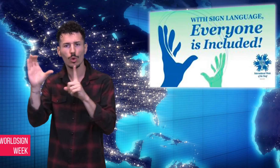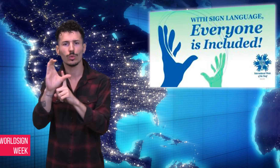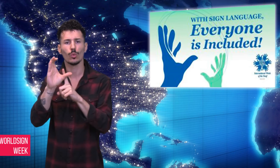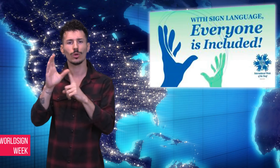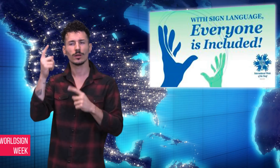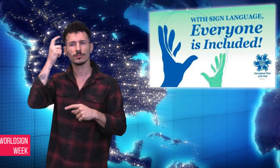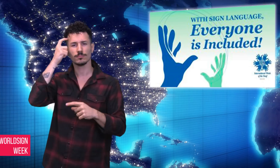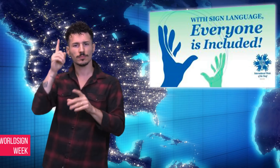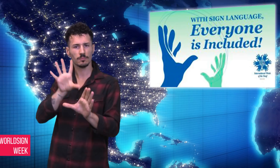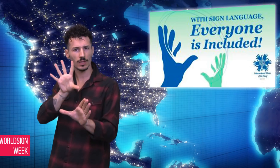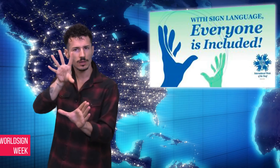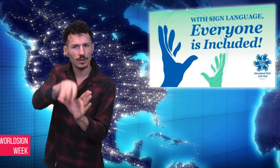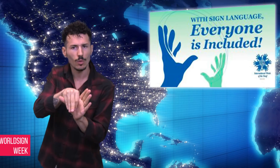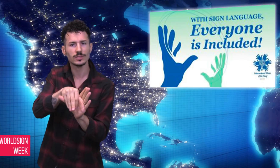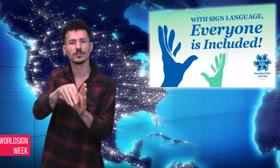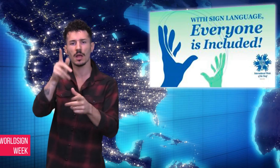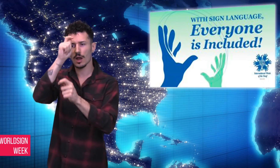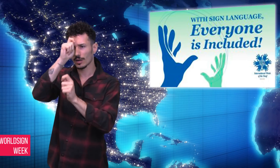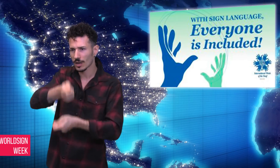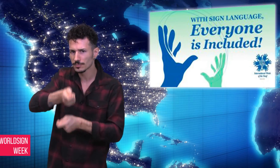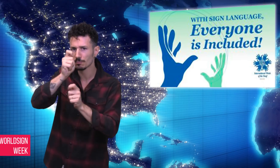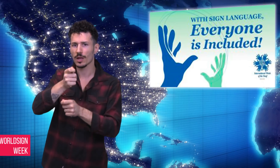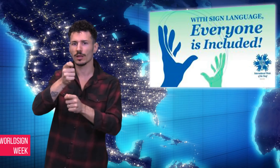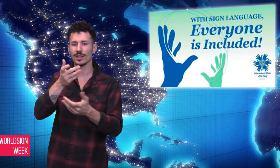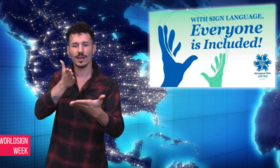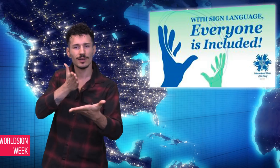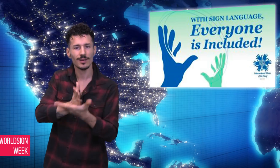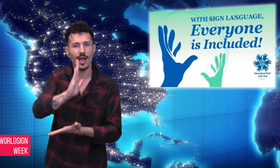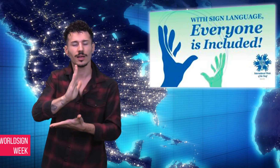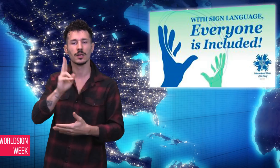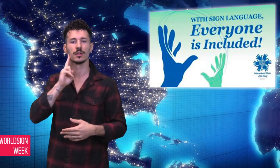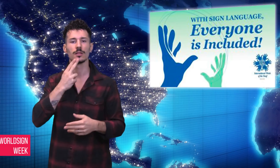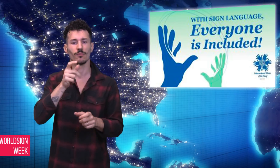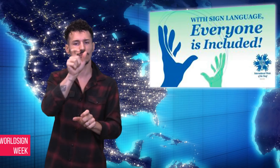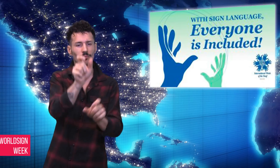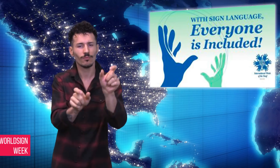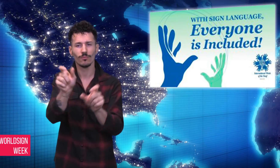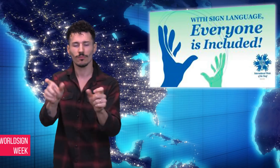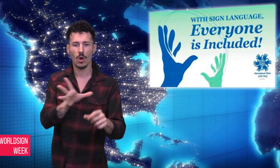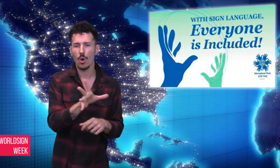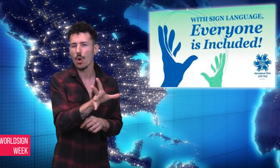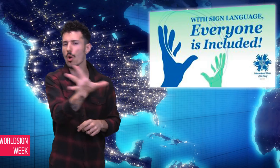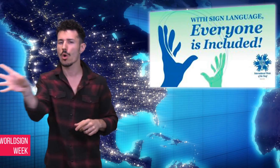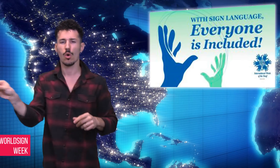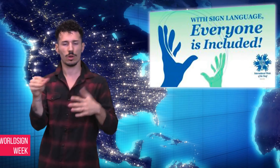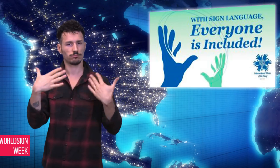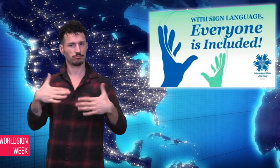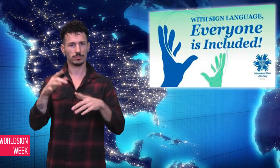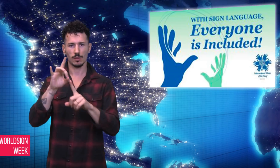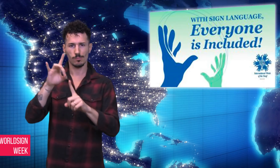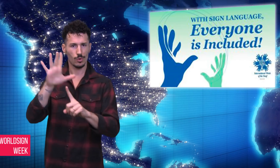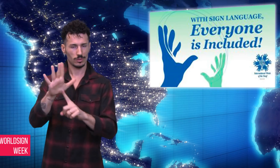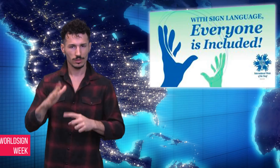culture and a mentality of inclusion that respects dignity